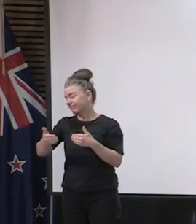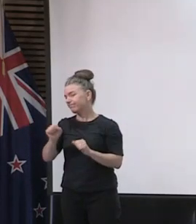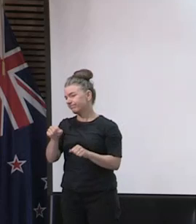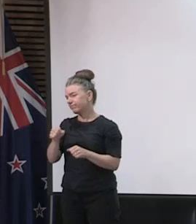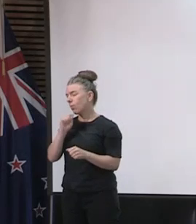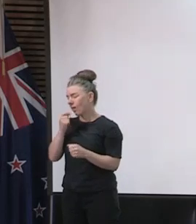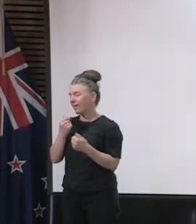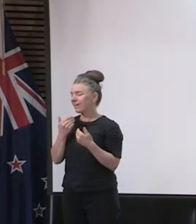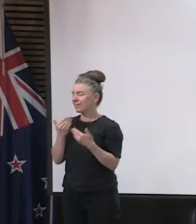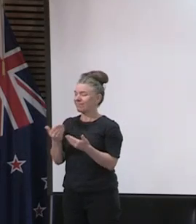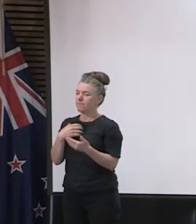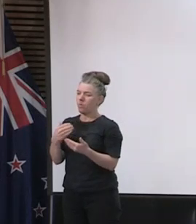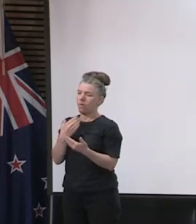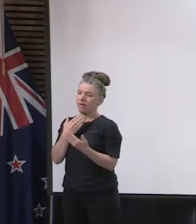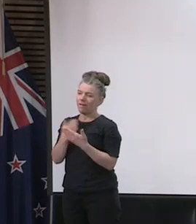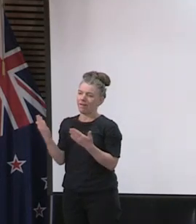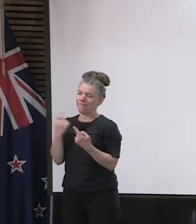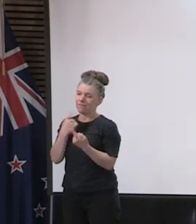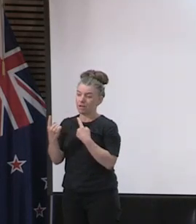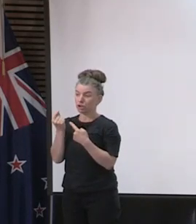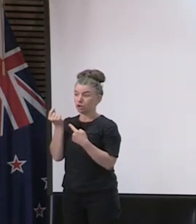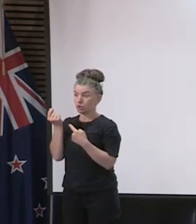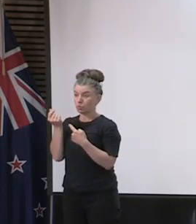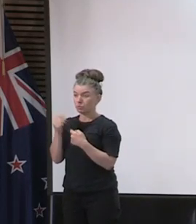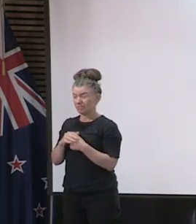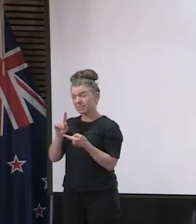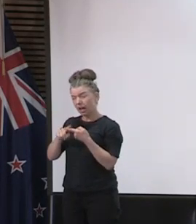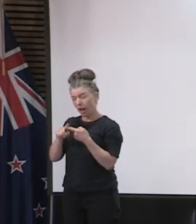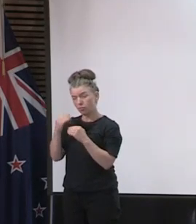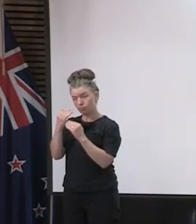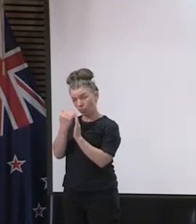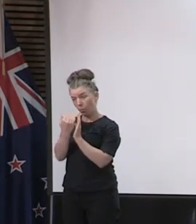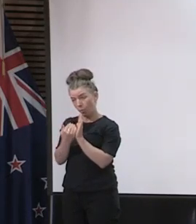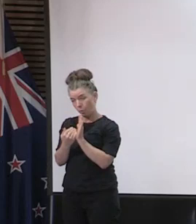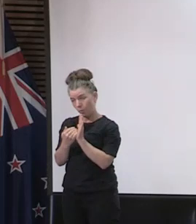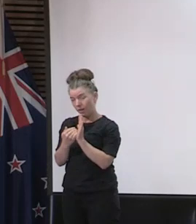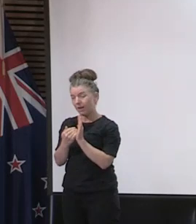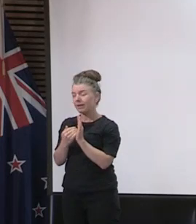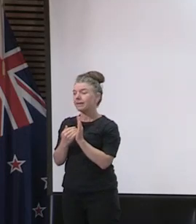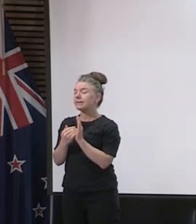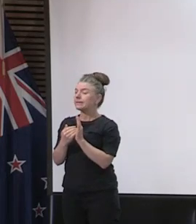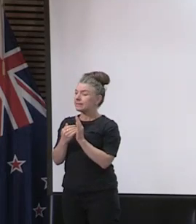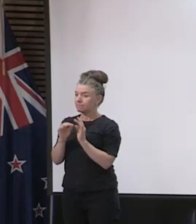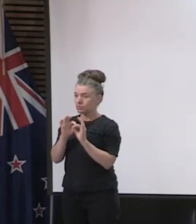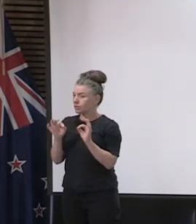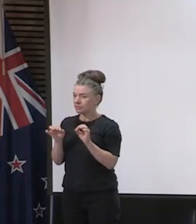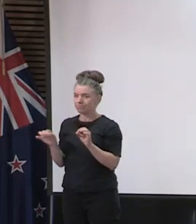provided, yes, before we move into alert level 2. Yes, they will have that clarity. Again, I do want to acknowledge there